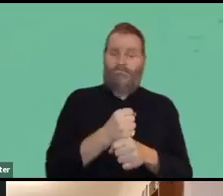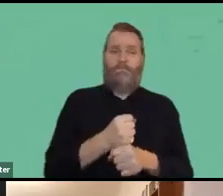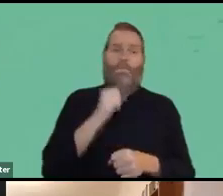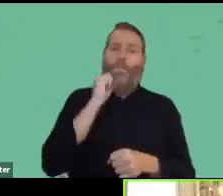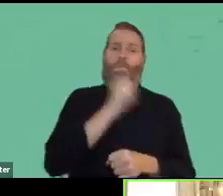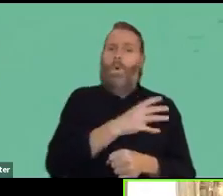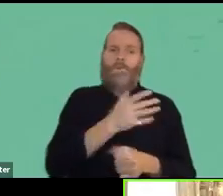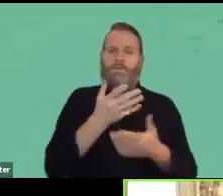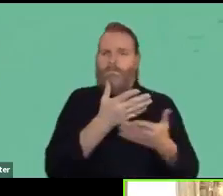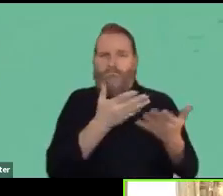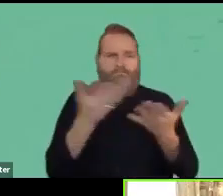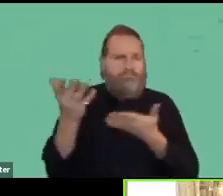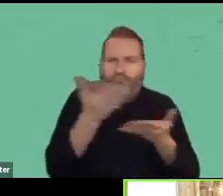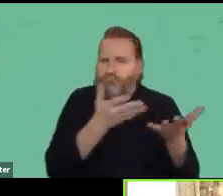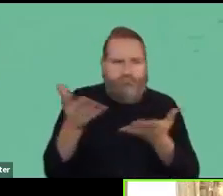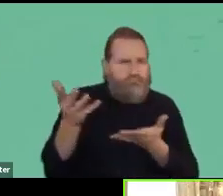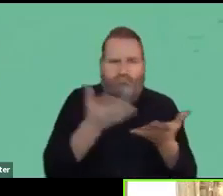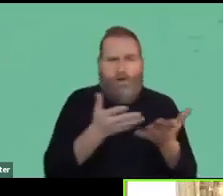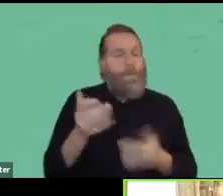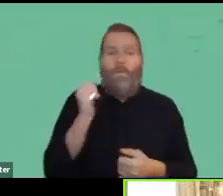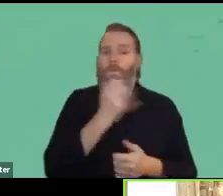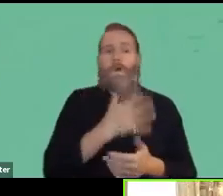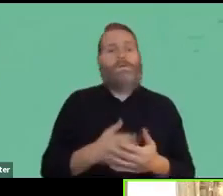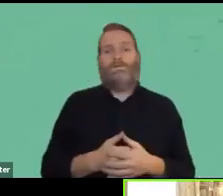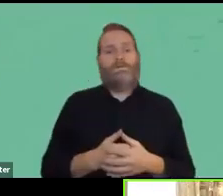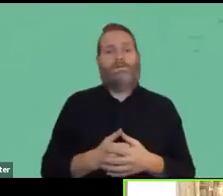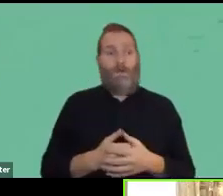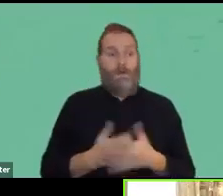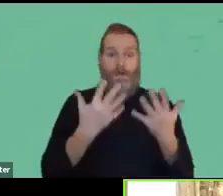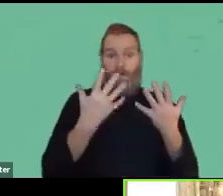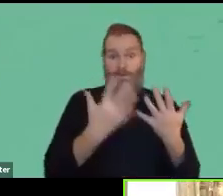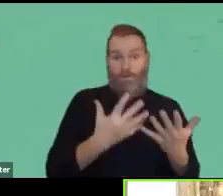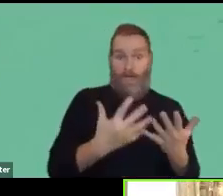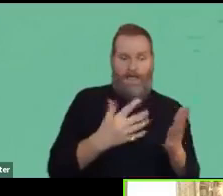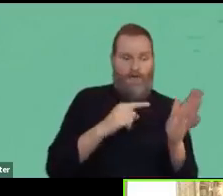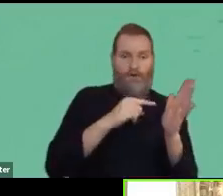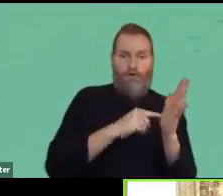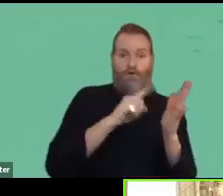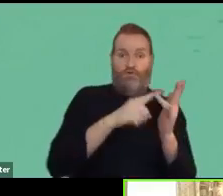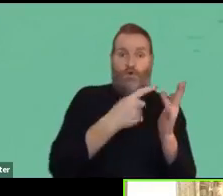said not a single Conservative MP went to defend their government's position and the reason why